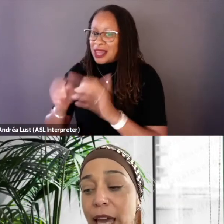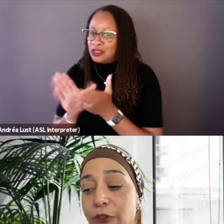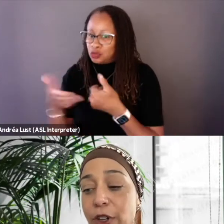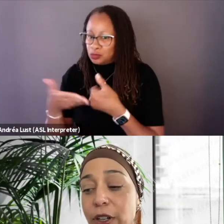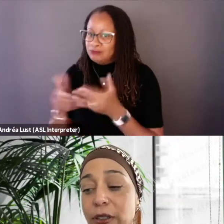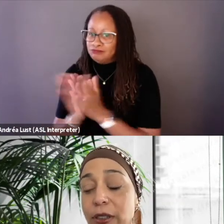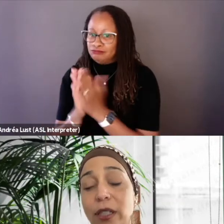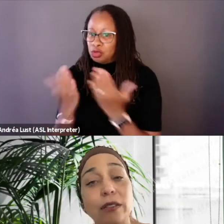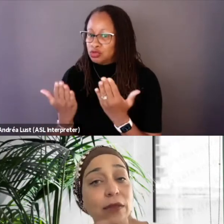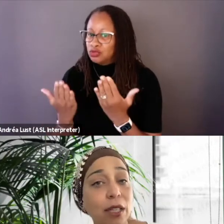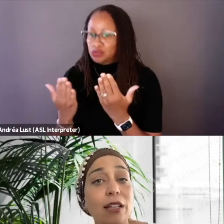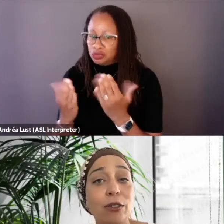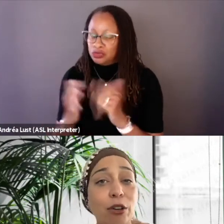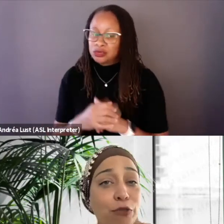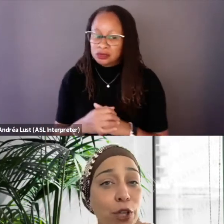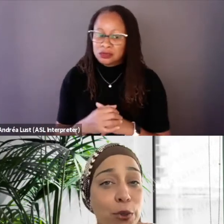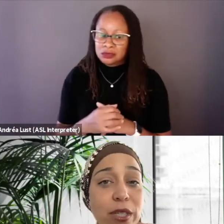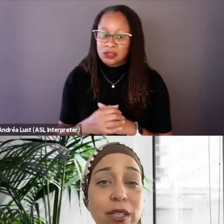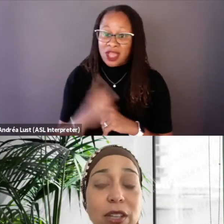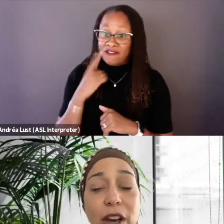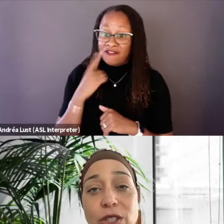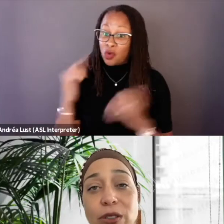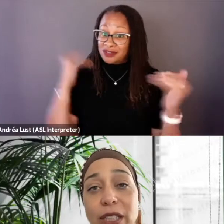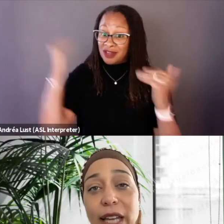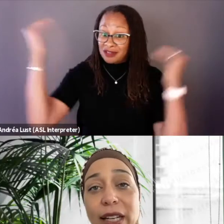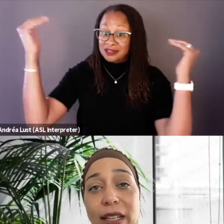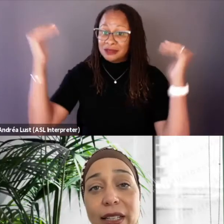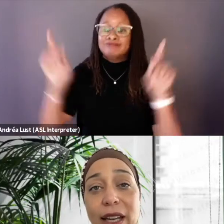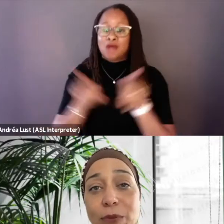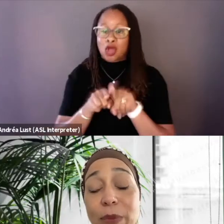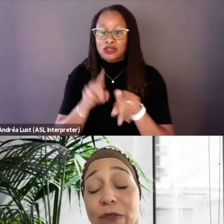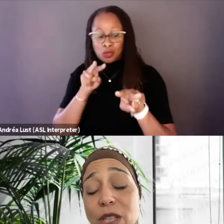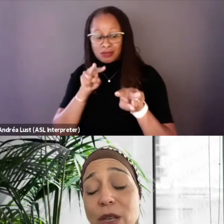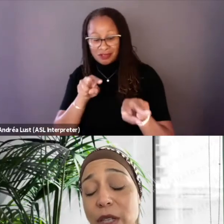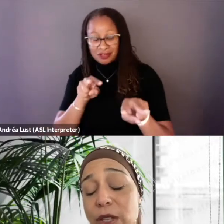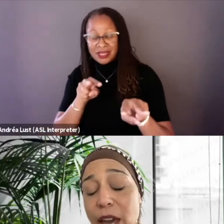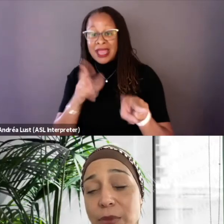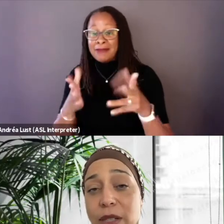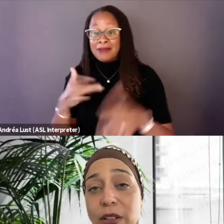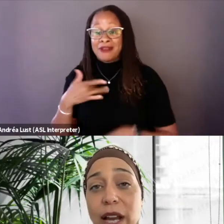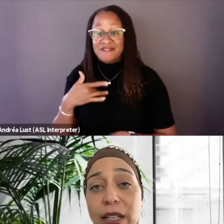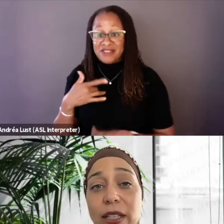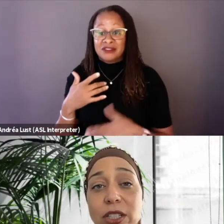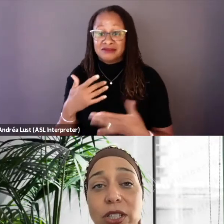And for, you know, grown folks to also look at it and maybe fill some of those gaps in their knowledge